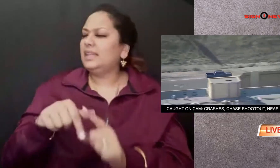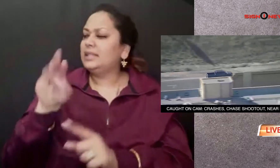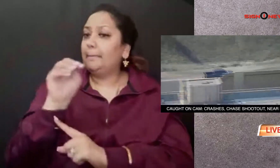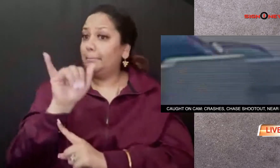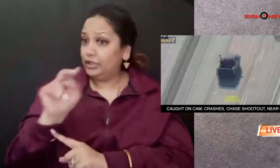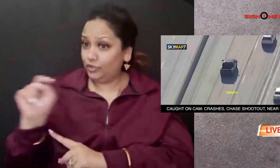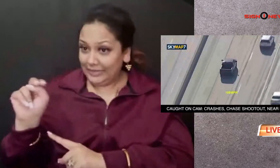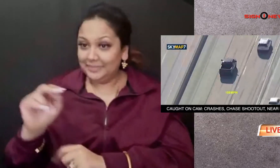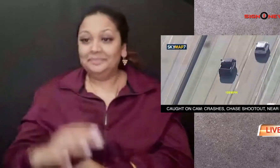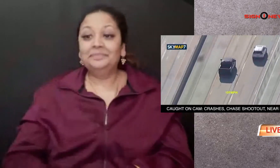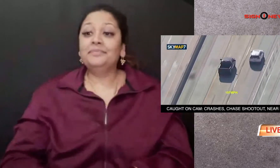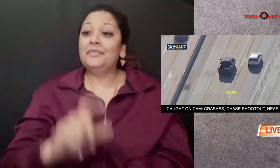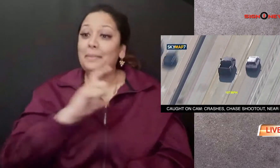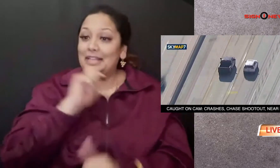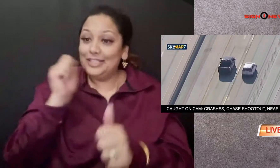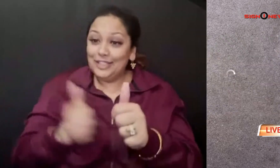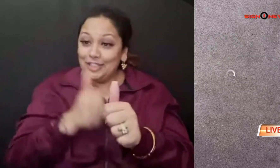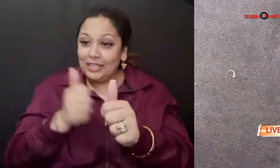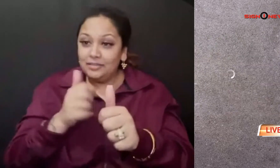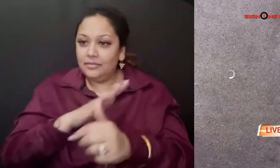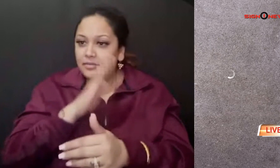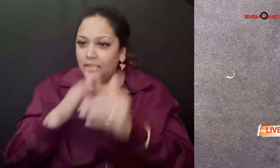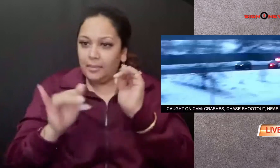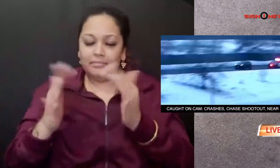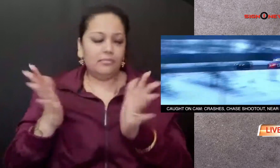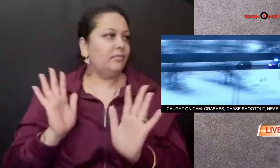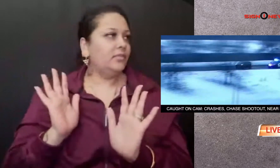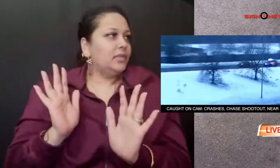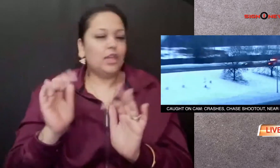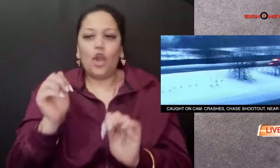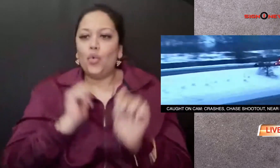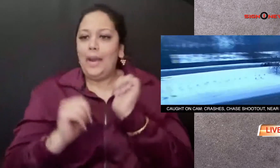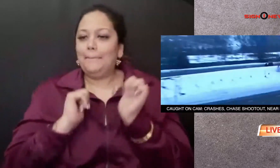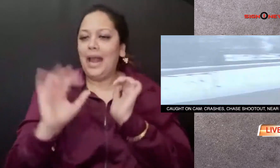And then in Minnesota a police chase ended in dramatic fashion.